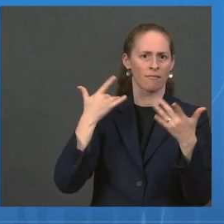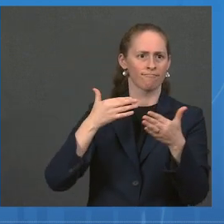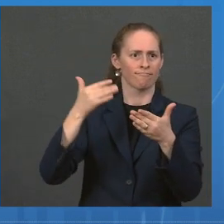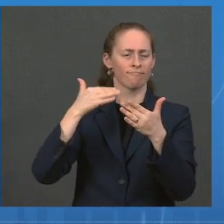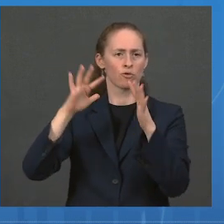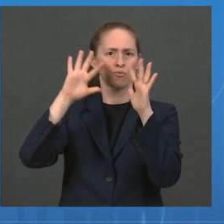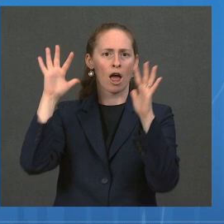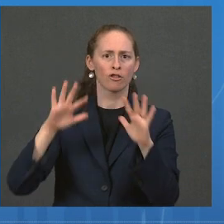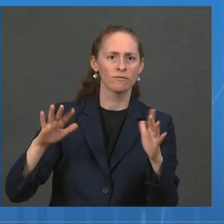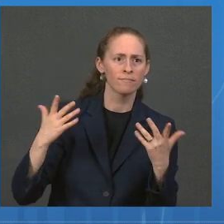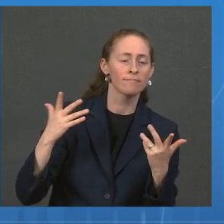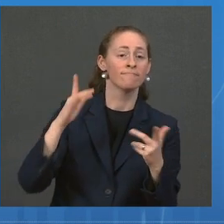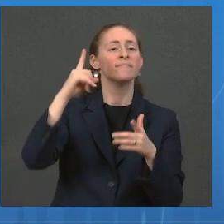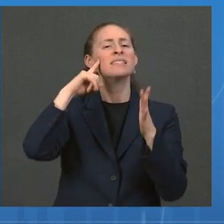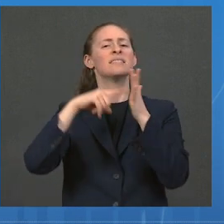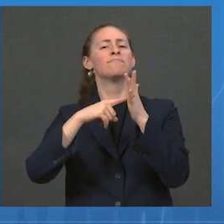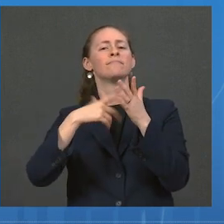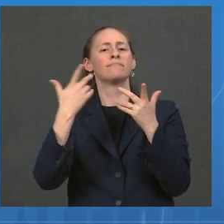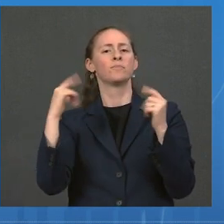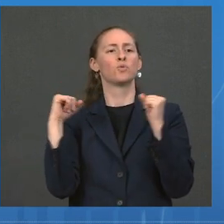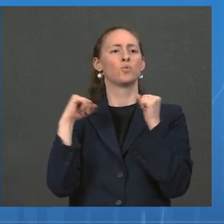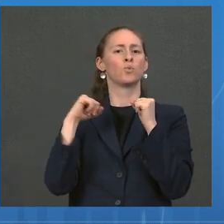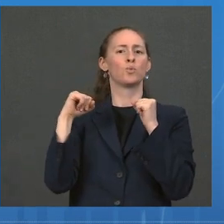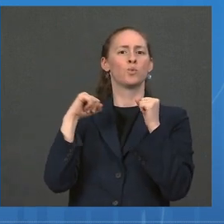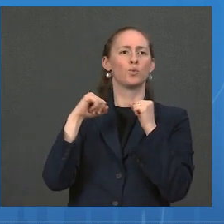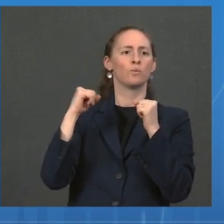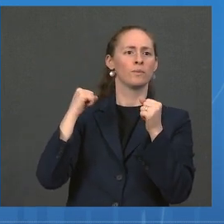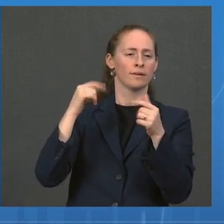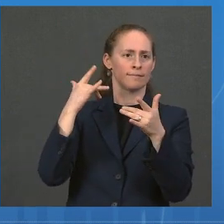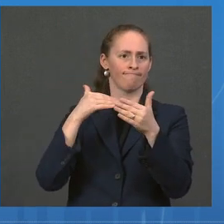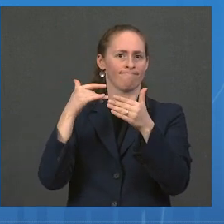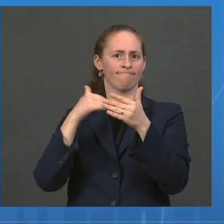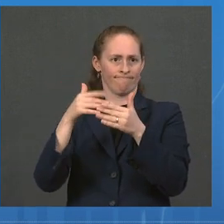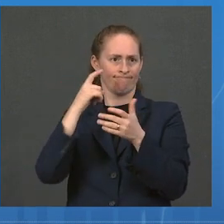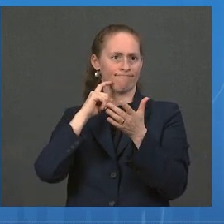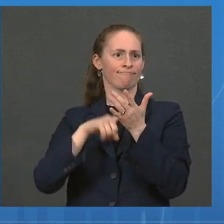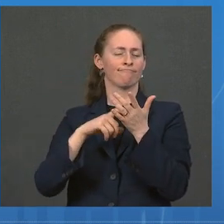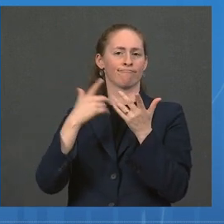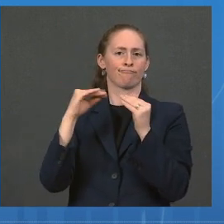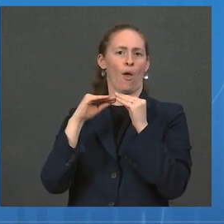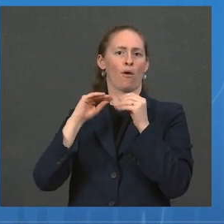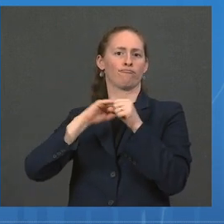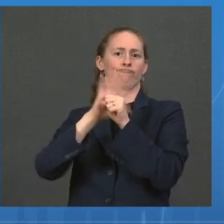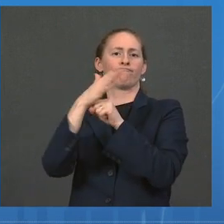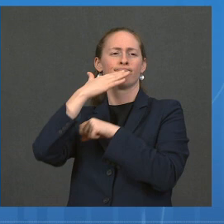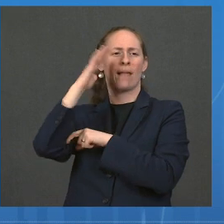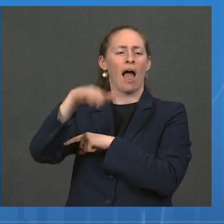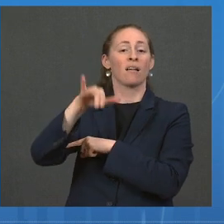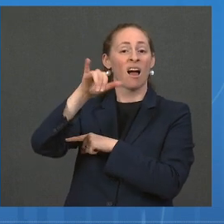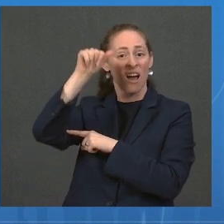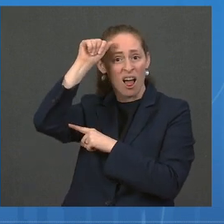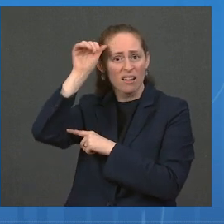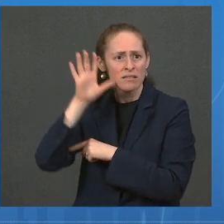in new COVID infections in places like Alaska or Montana. Can you just talk a bit about the administration's concerns there?